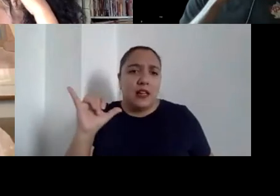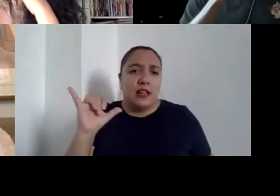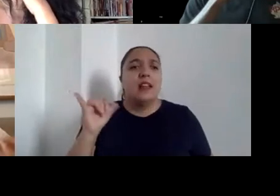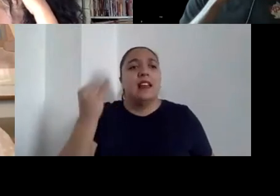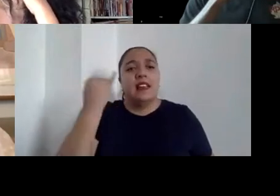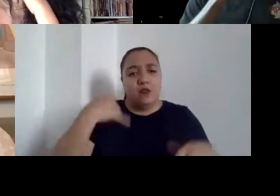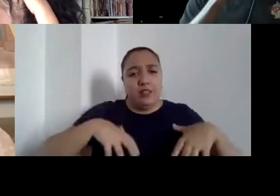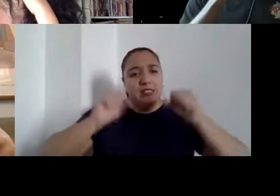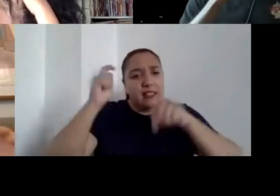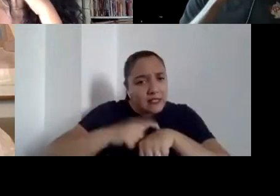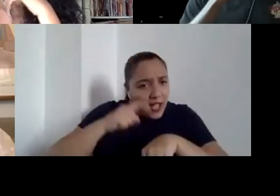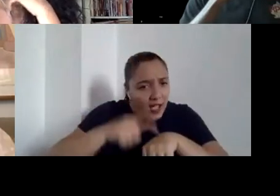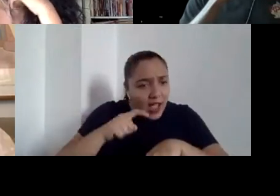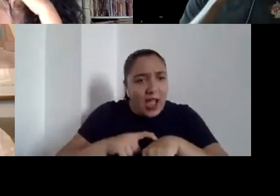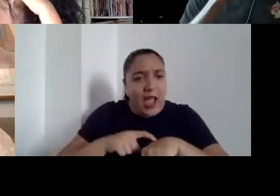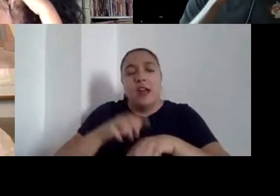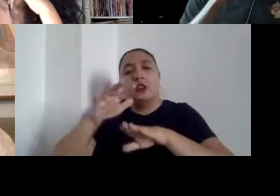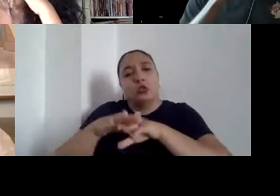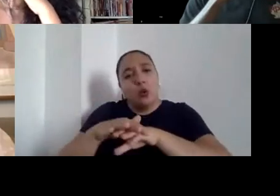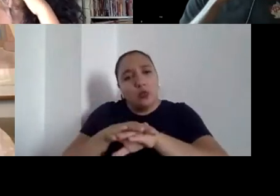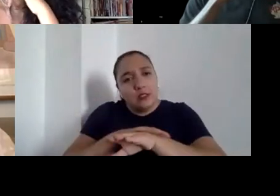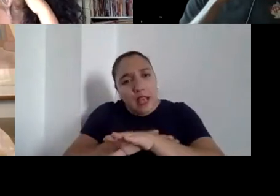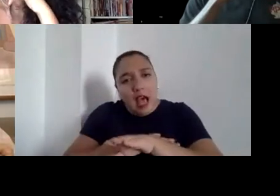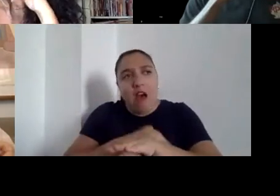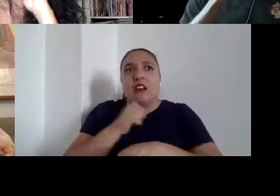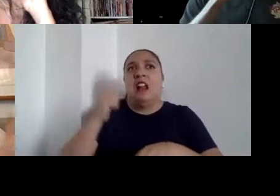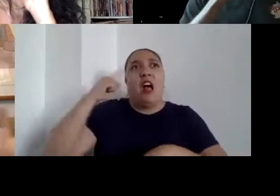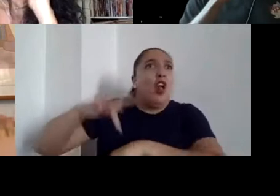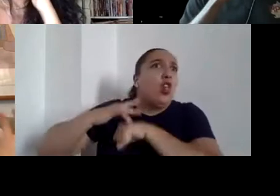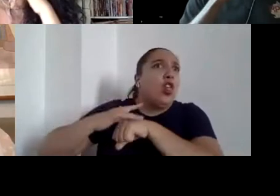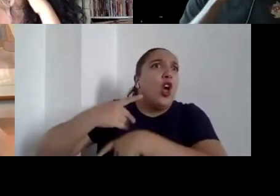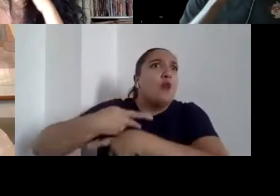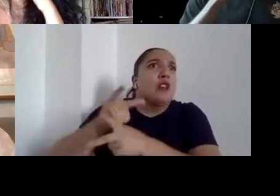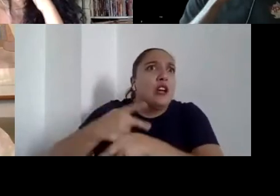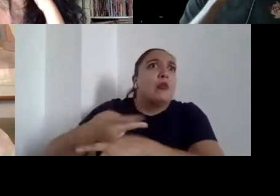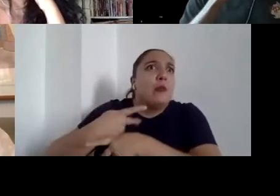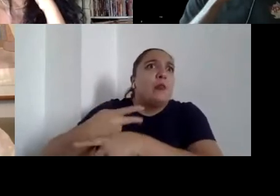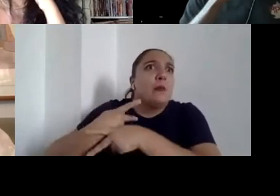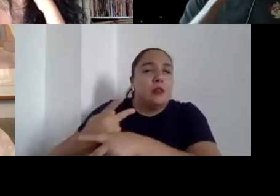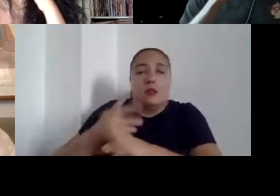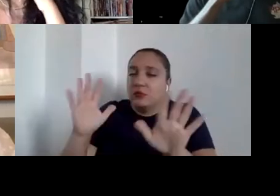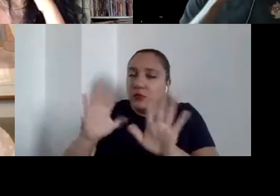slow down and get away from the production model for a moment to address the deep problems